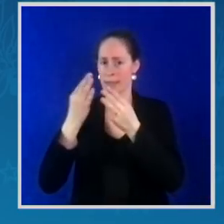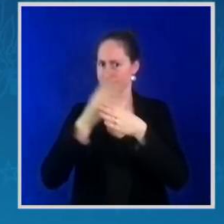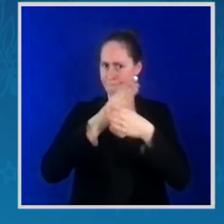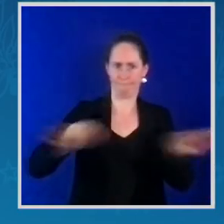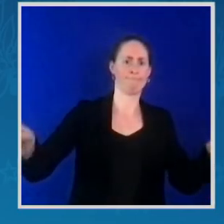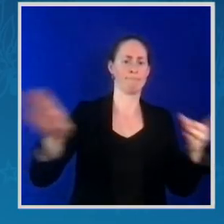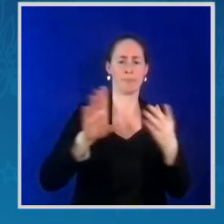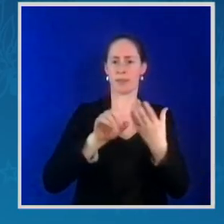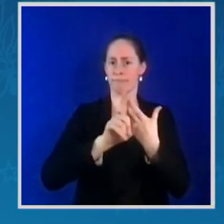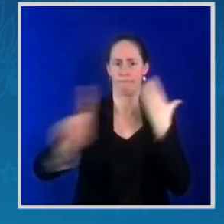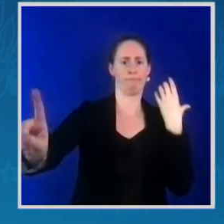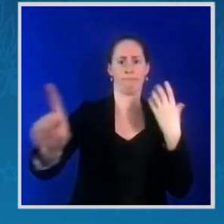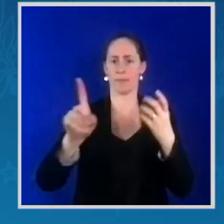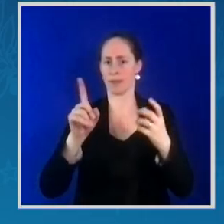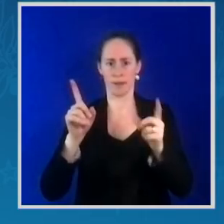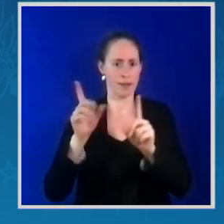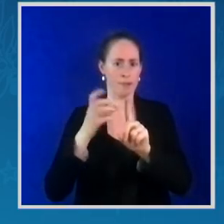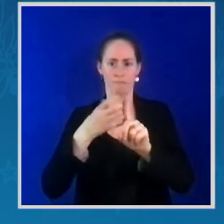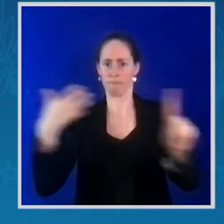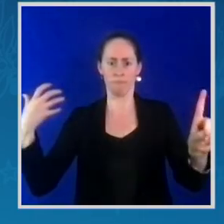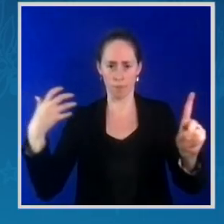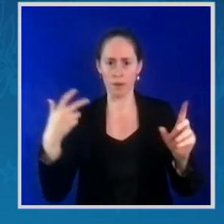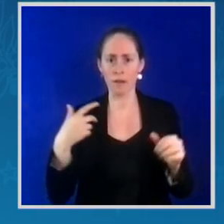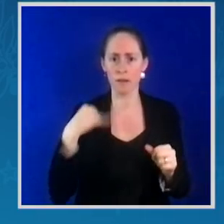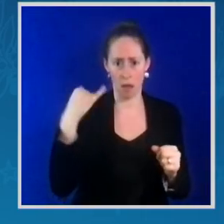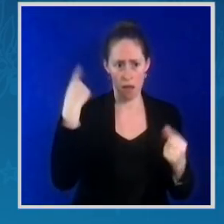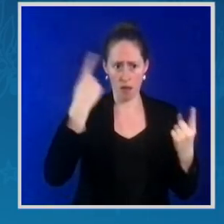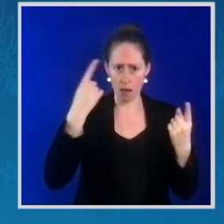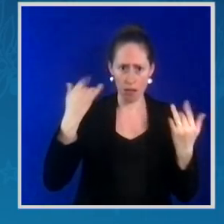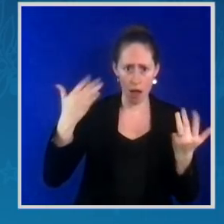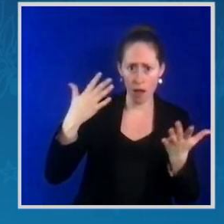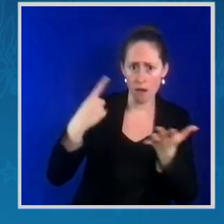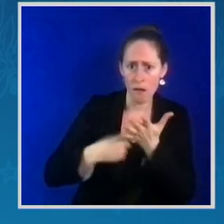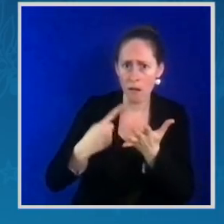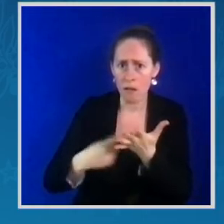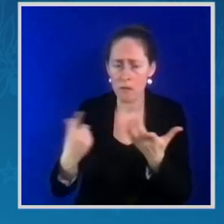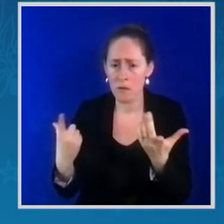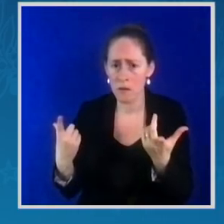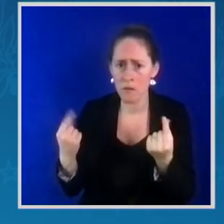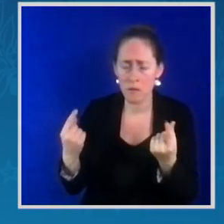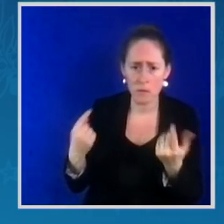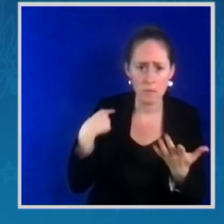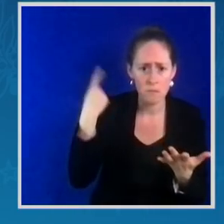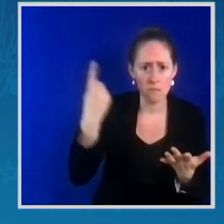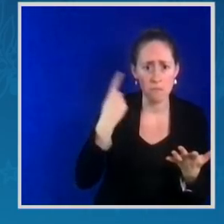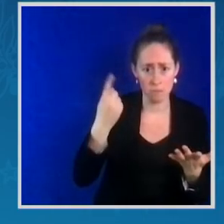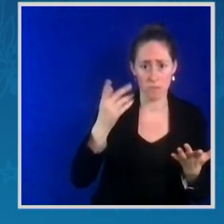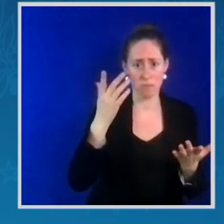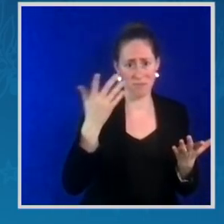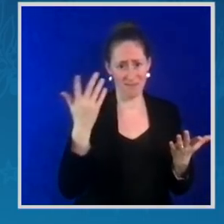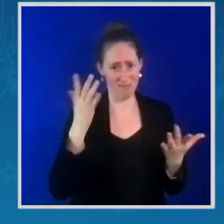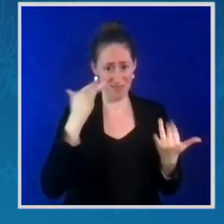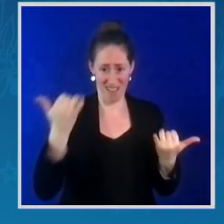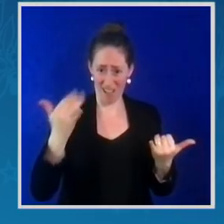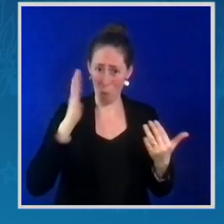get a sense that hundreds of people may never be reunited at this point. Will your administration potentially support those